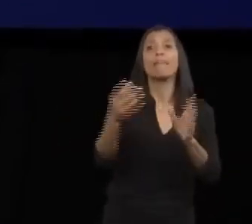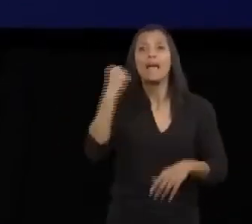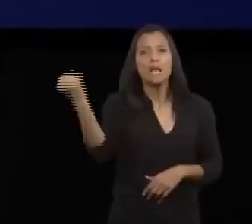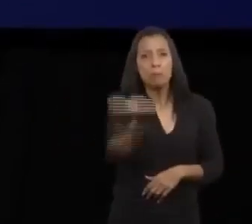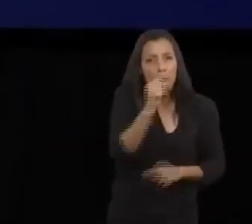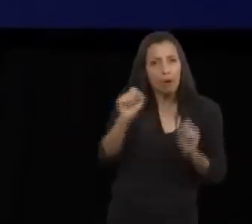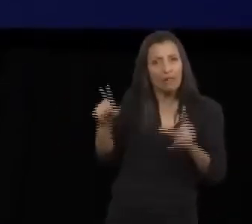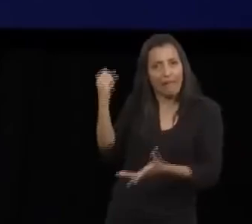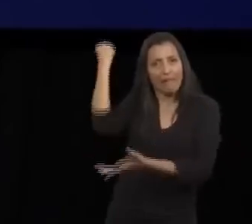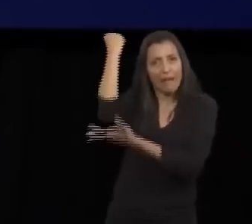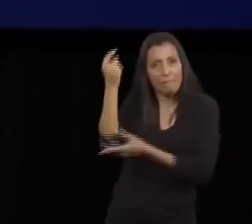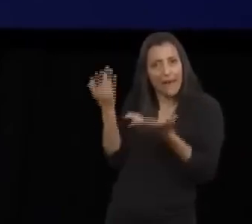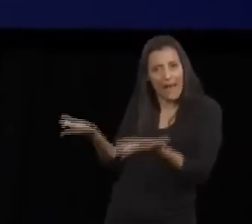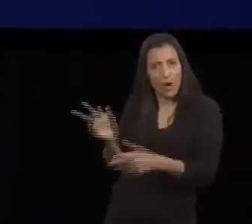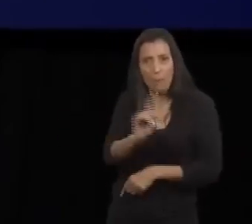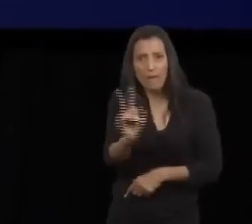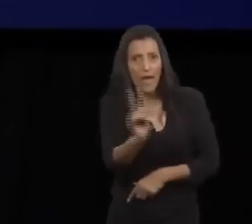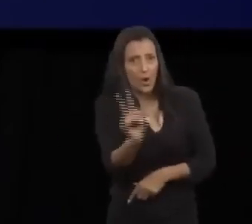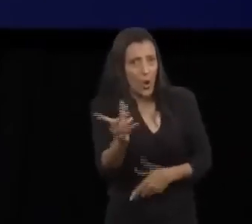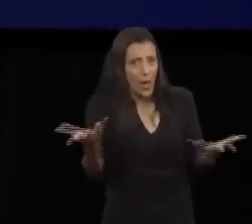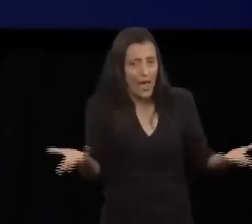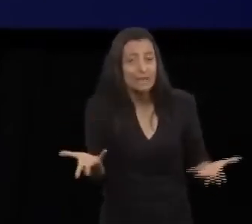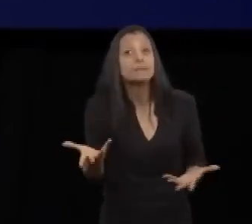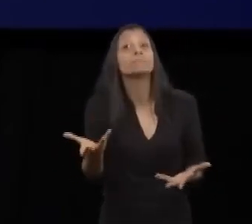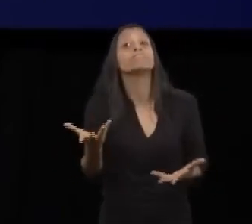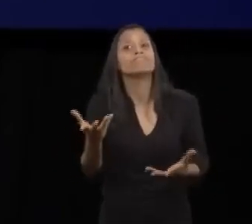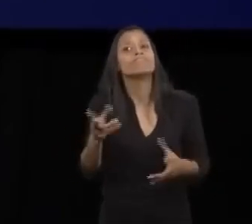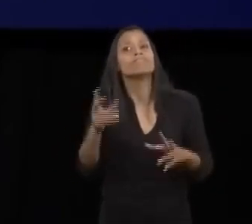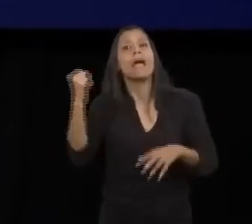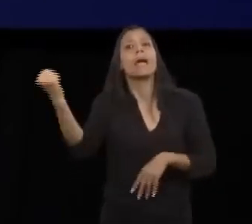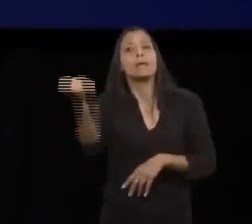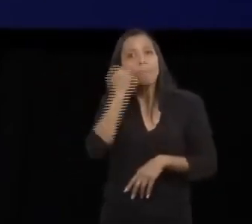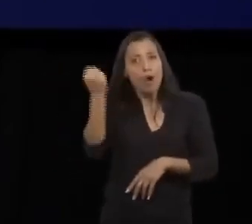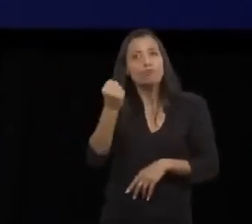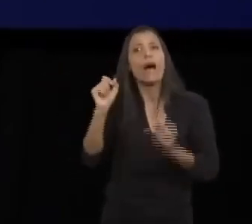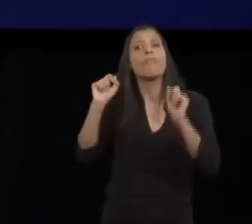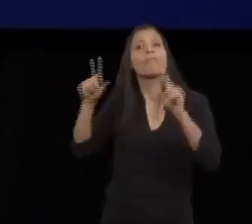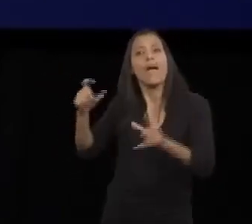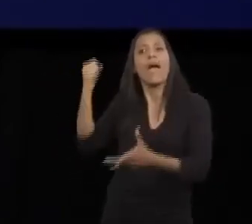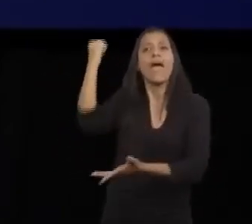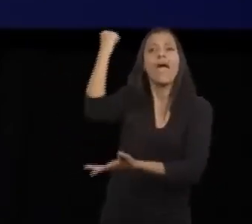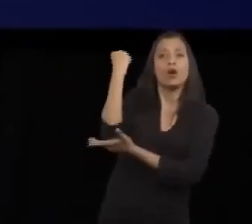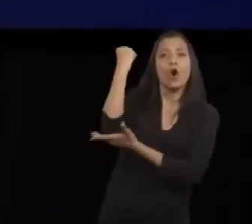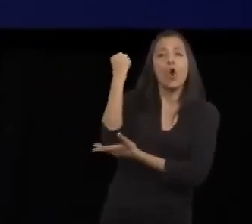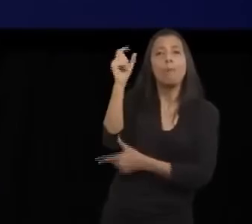Let's say, the relevant rate for the economy are rates that are longer, not one-day rates.